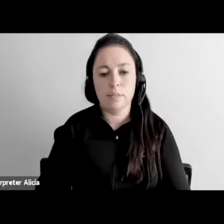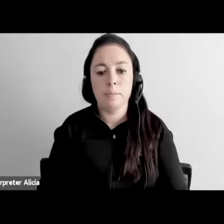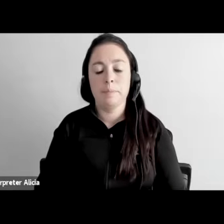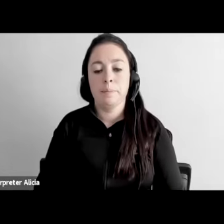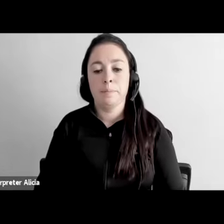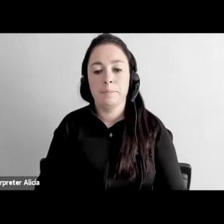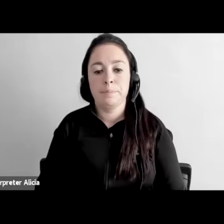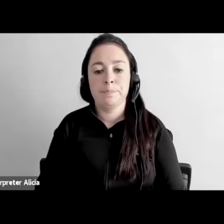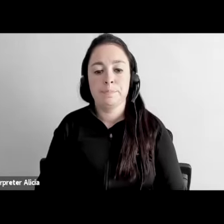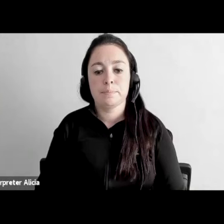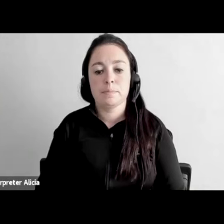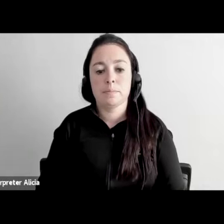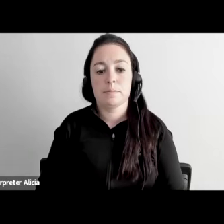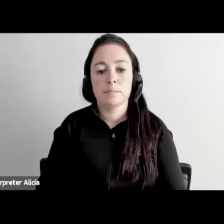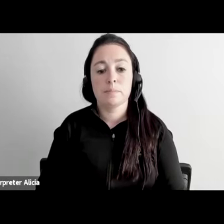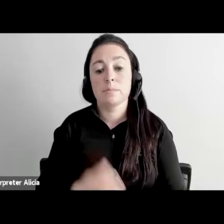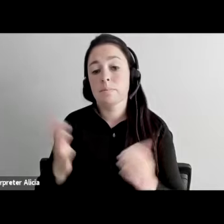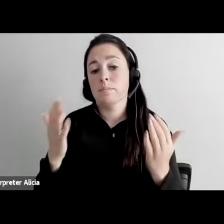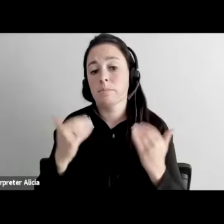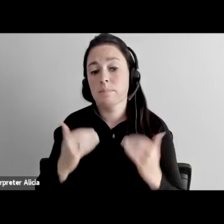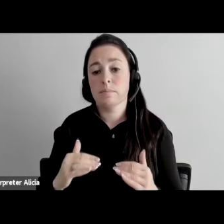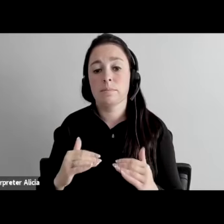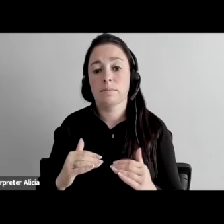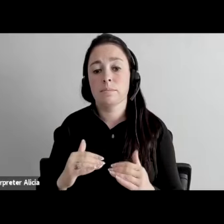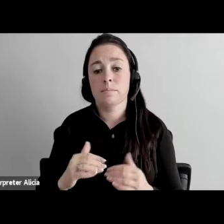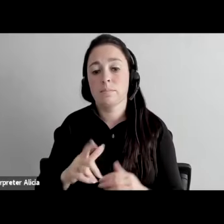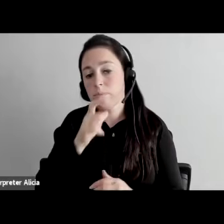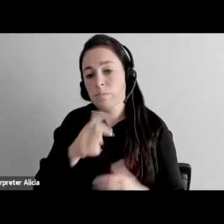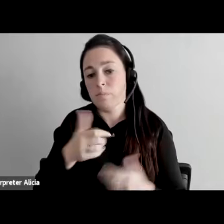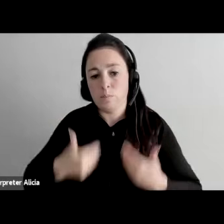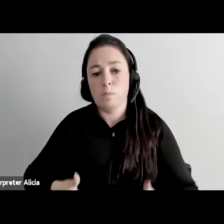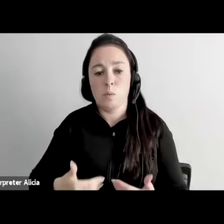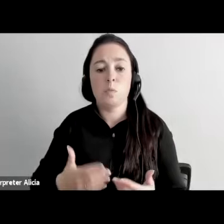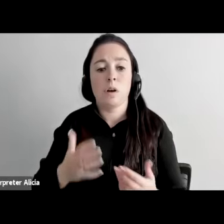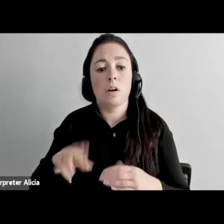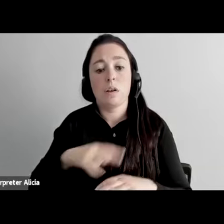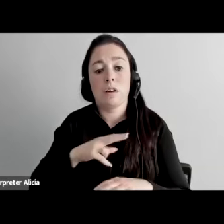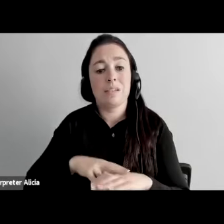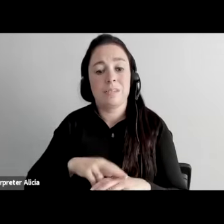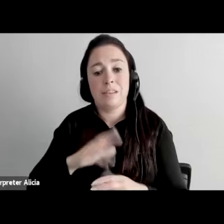on us, at the National Center for Disability and